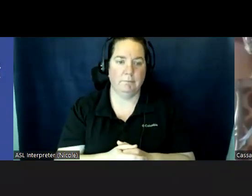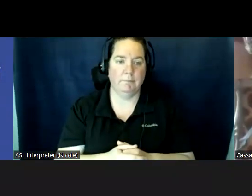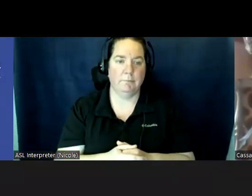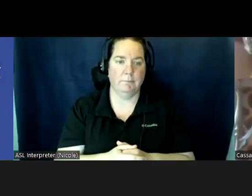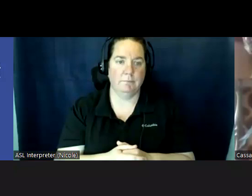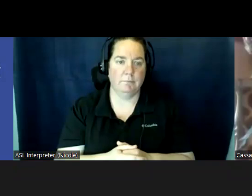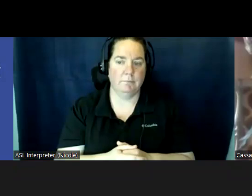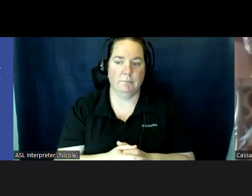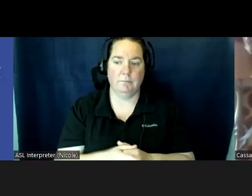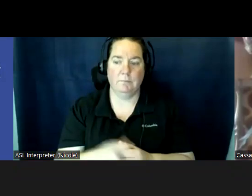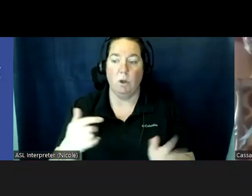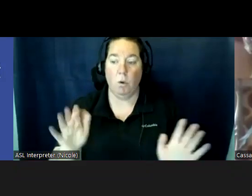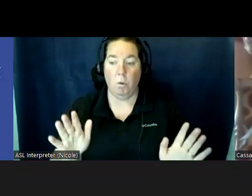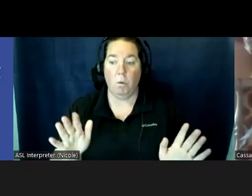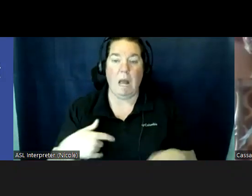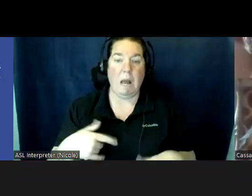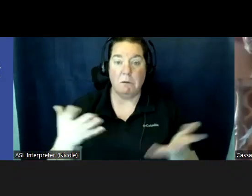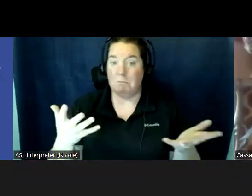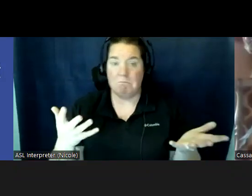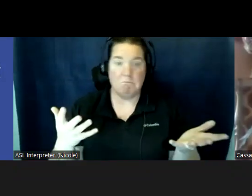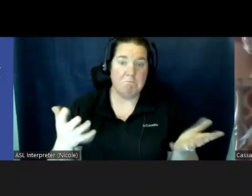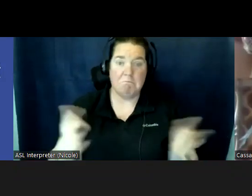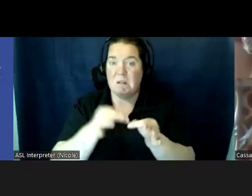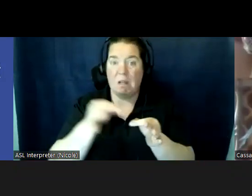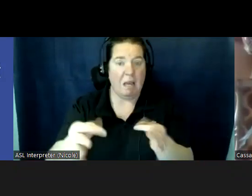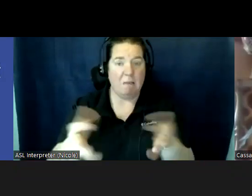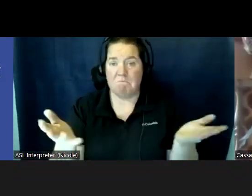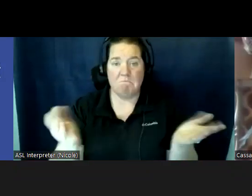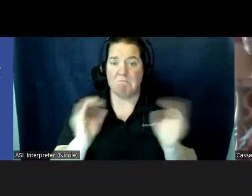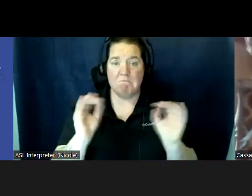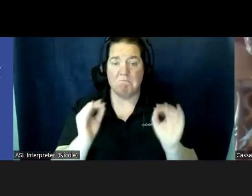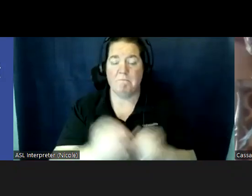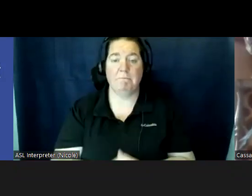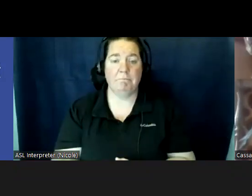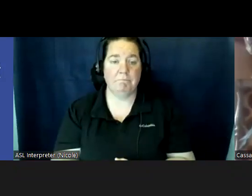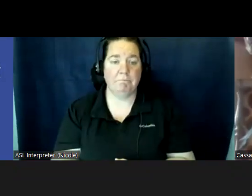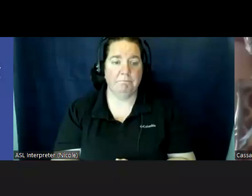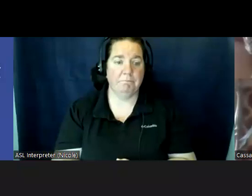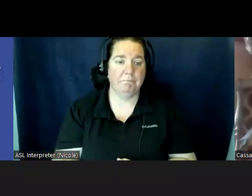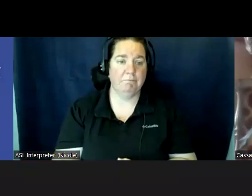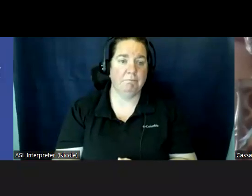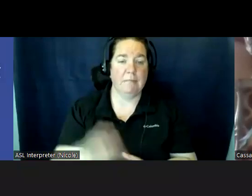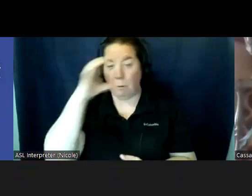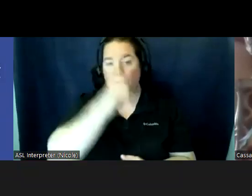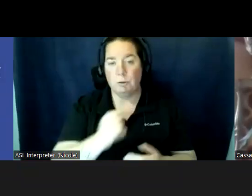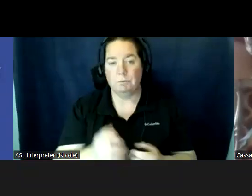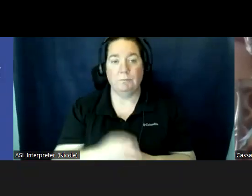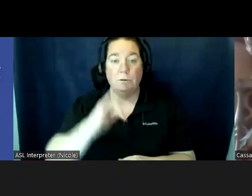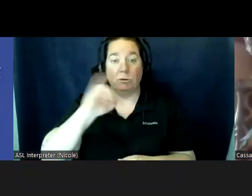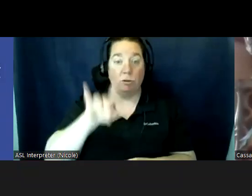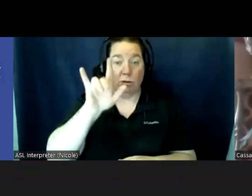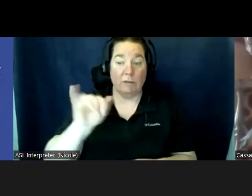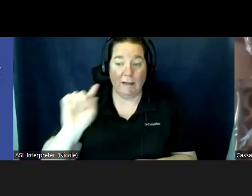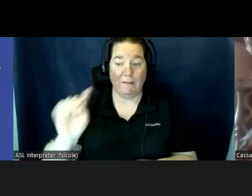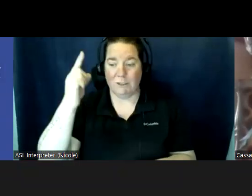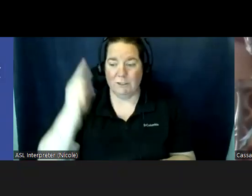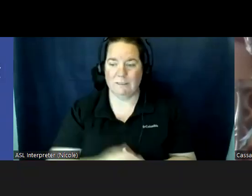think there's no real mechanism for delaying at this point. July 1st is it for for all of this.